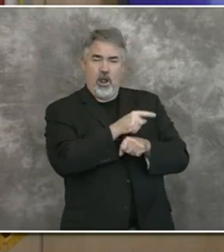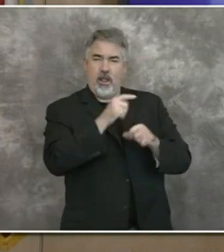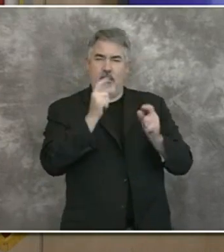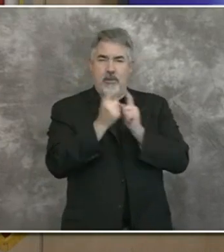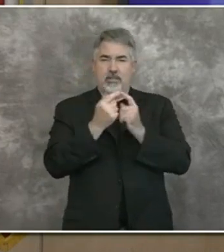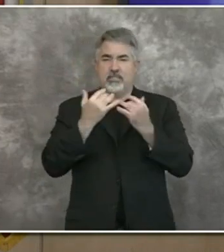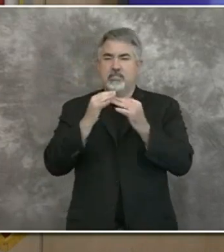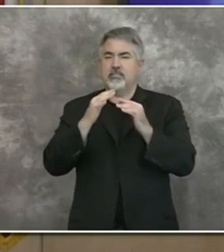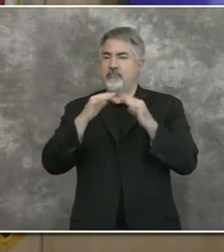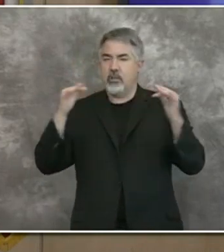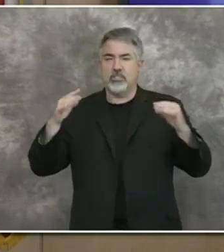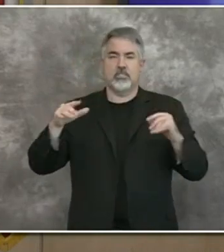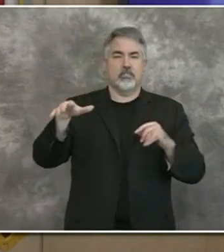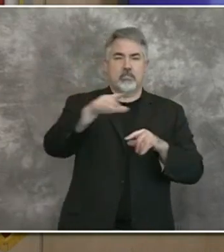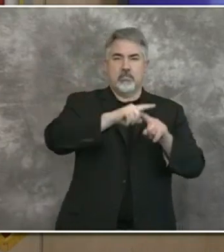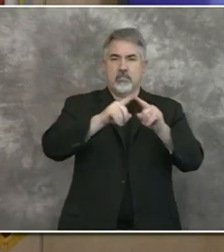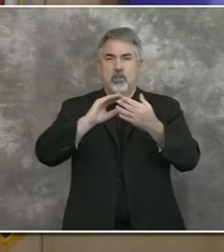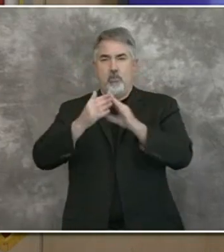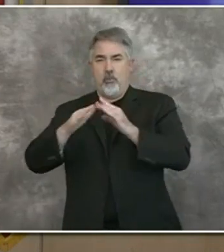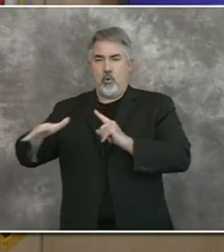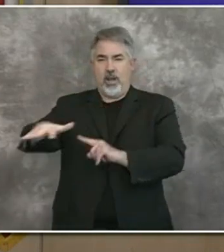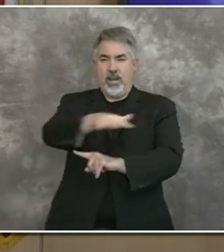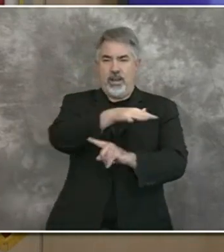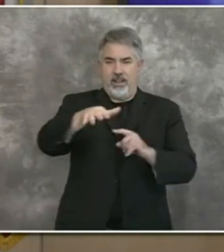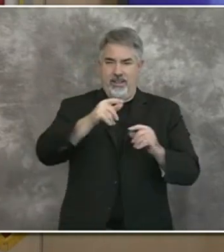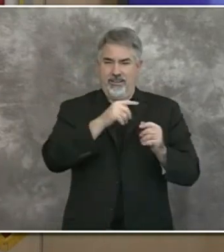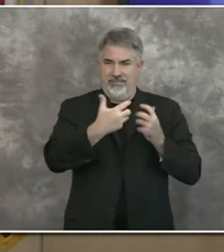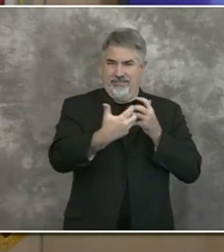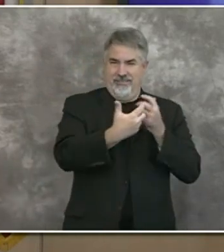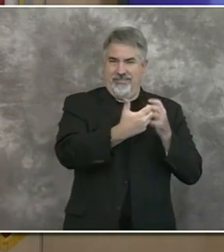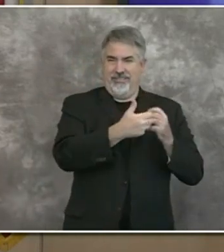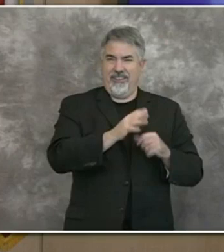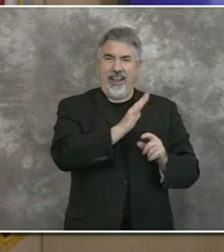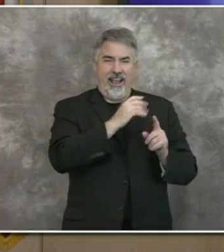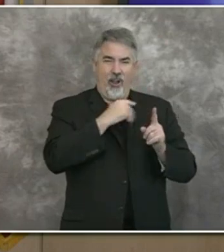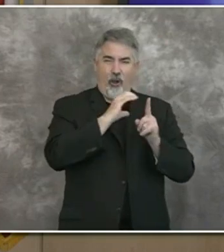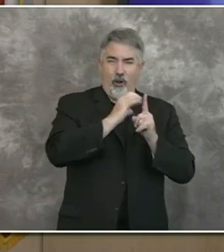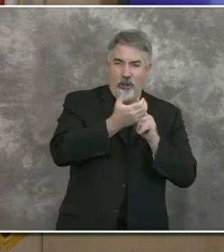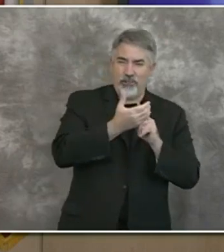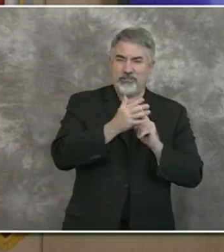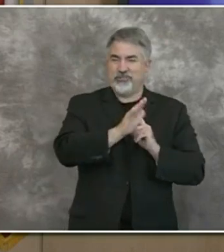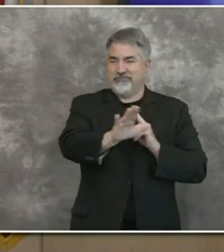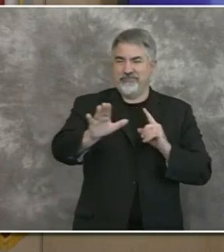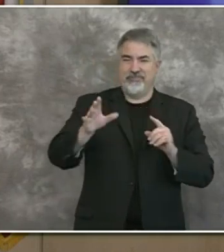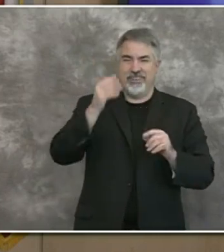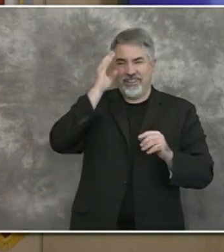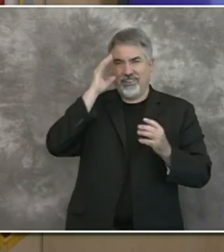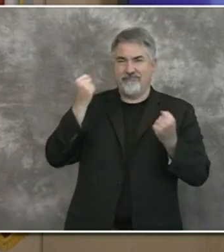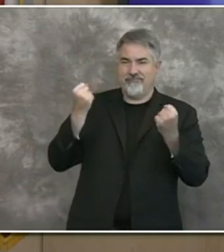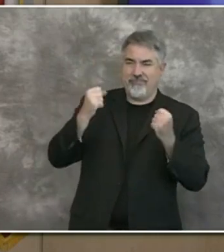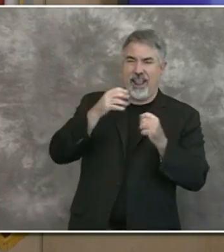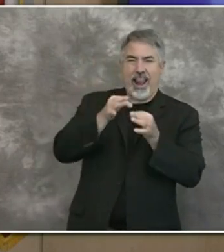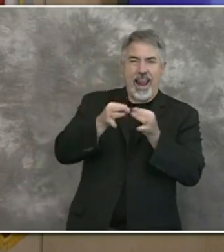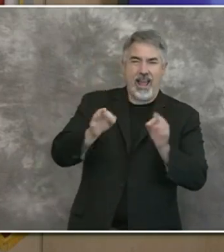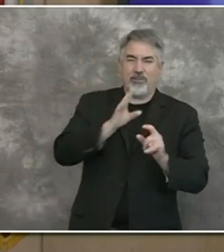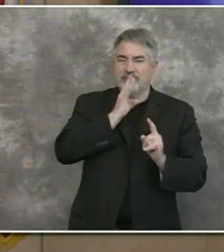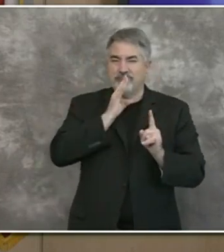TO ENSURE THAT THAT WORKFORCE MATCHES THE DIVERSITY OF OUR COMMUNITY. IT'S VITALLY IMPORTANT THAT WE HAVE CONTACT TRACERS THAT ARE CULTURALLY